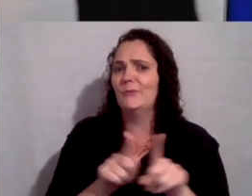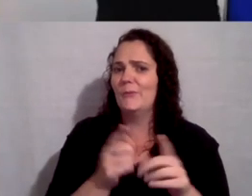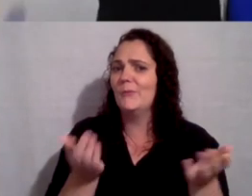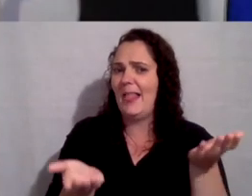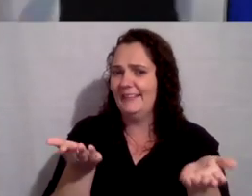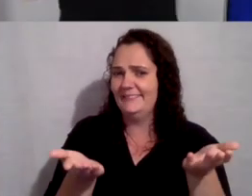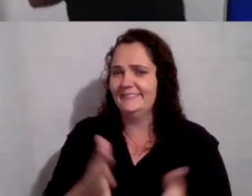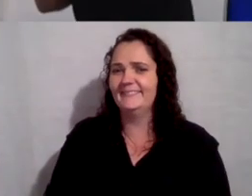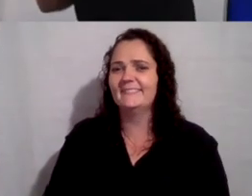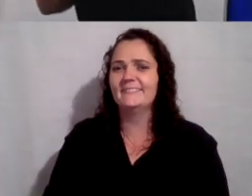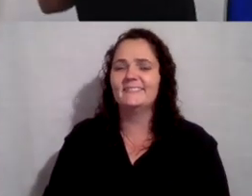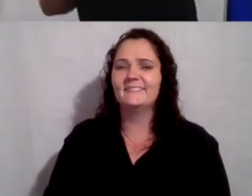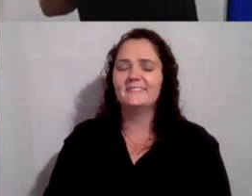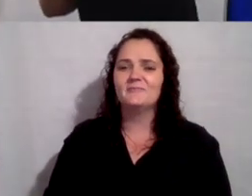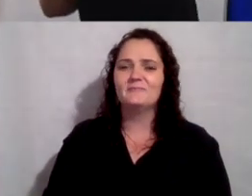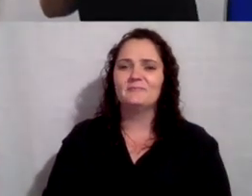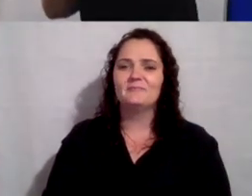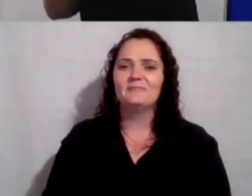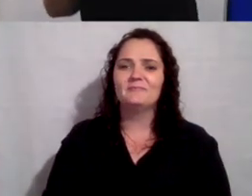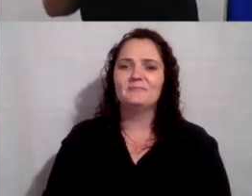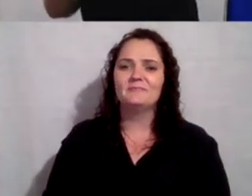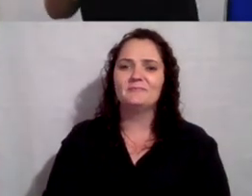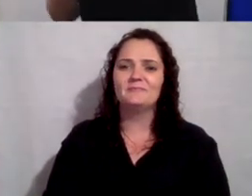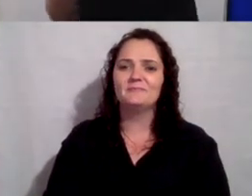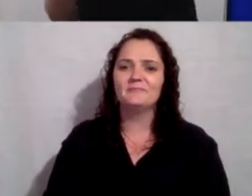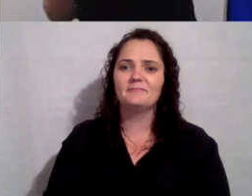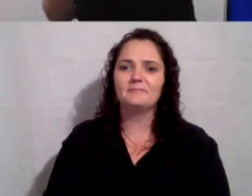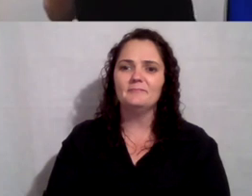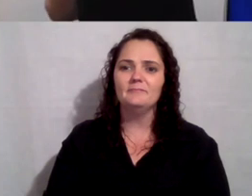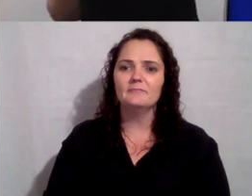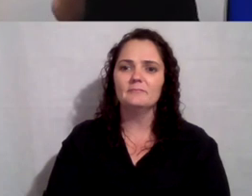Alright let's go, let's do it And if there's an area that you really